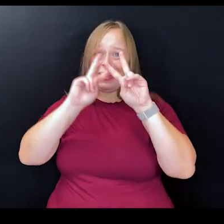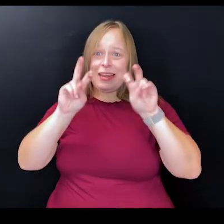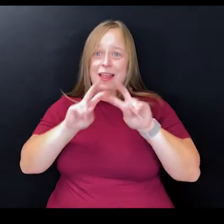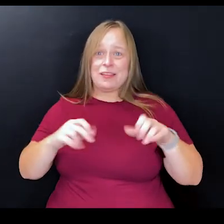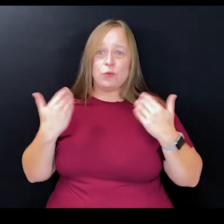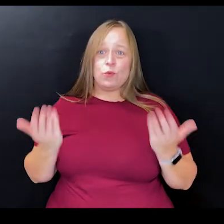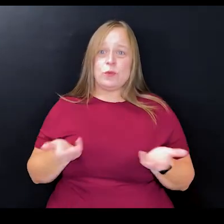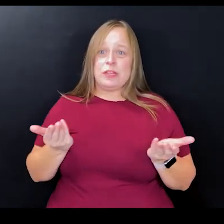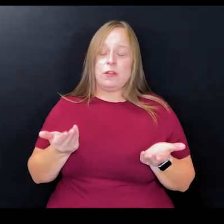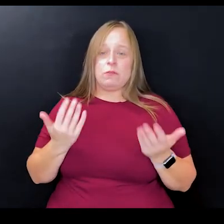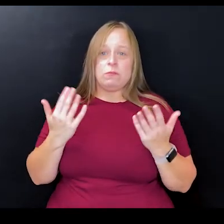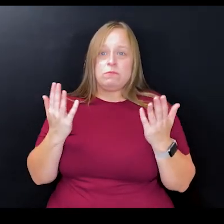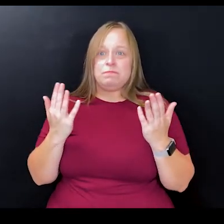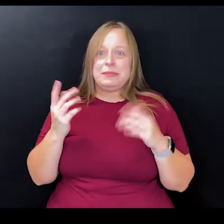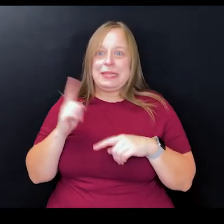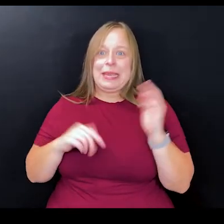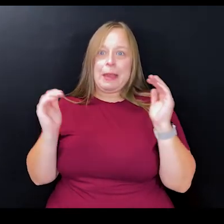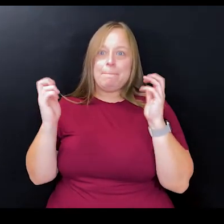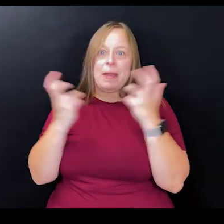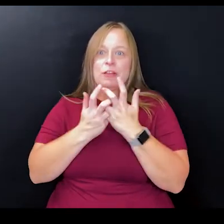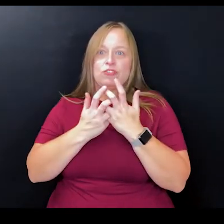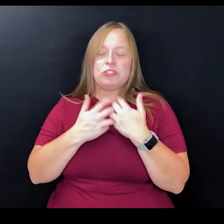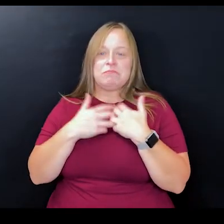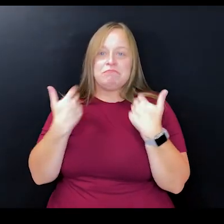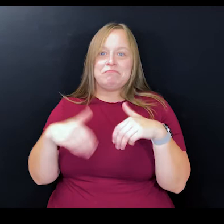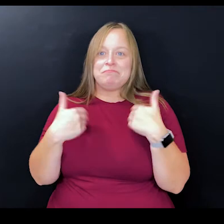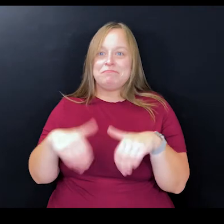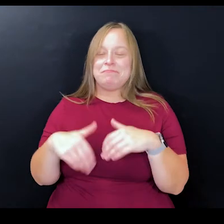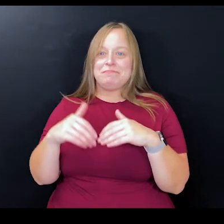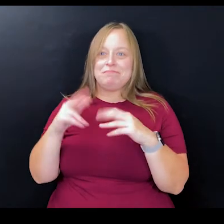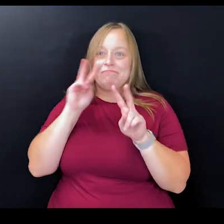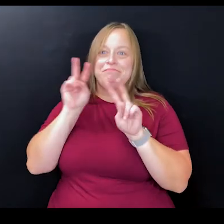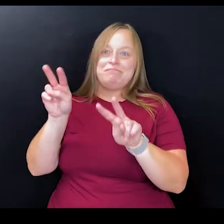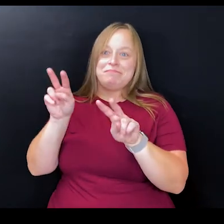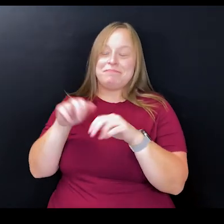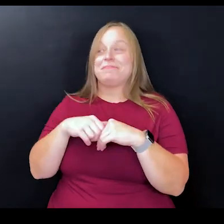that is really unparalleled. We're so excited and fortunate to have him